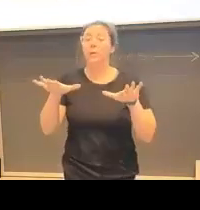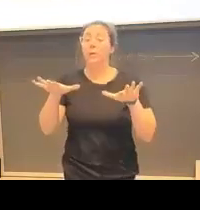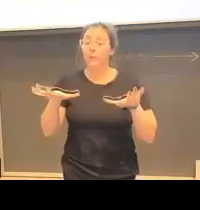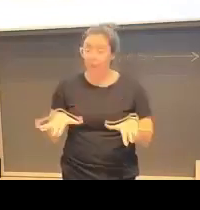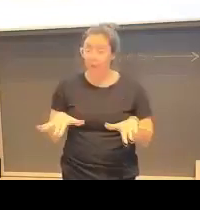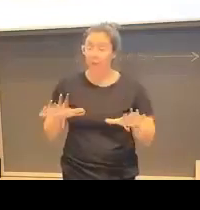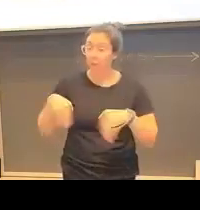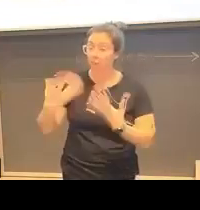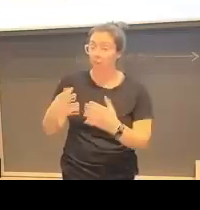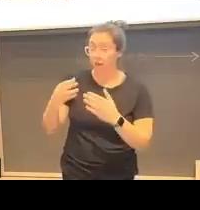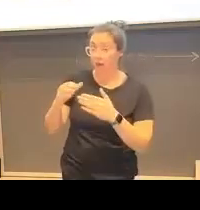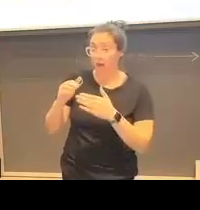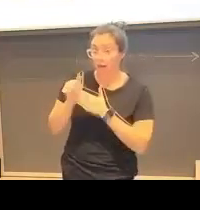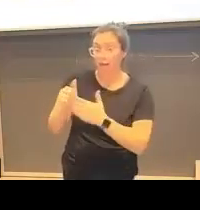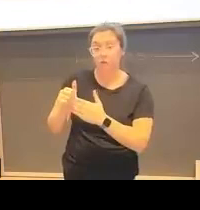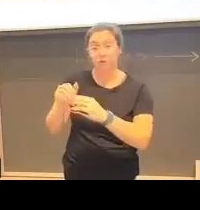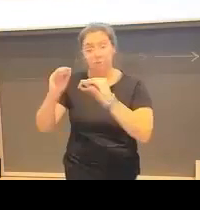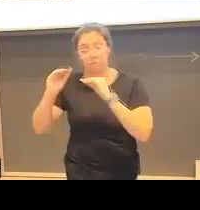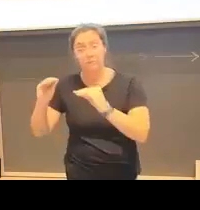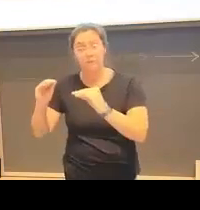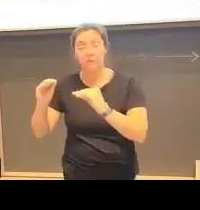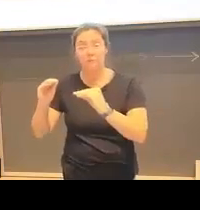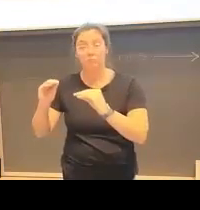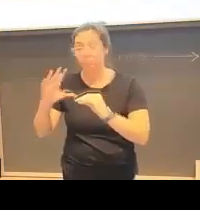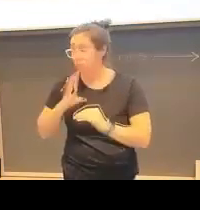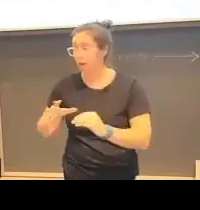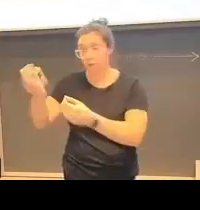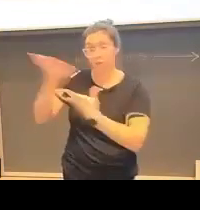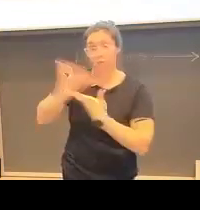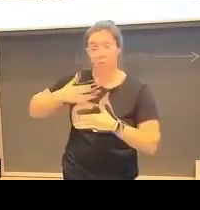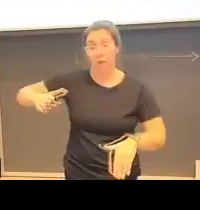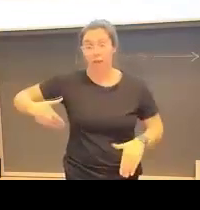have helped you both and if you tell me you're late because you did something like that end of